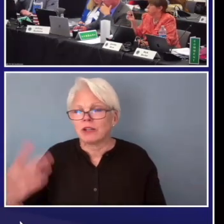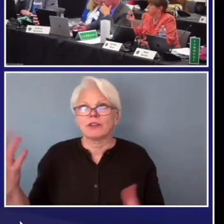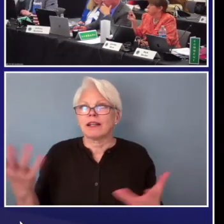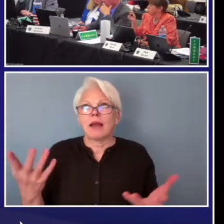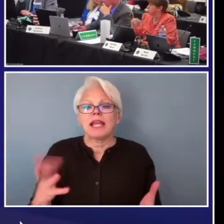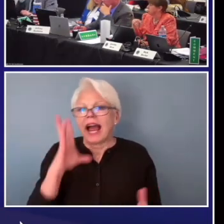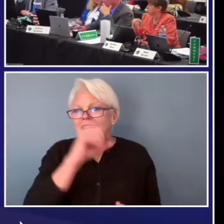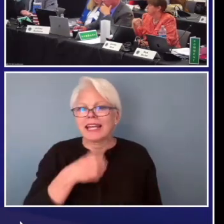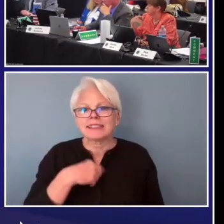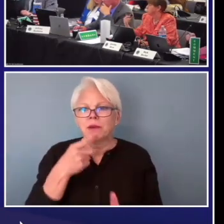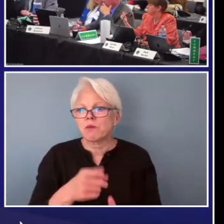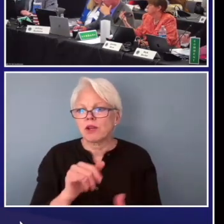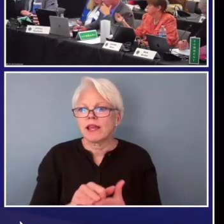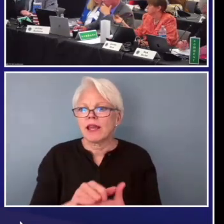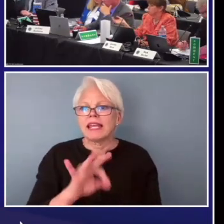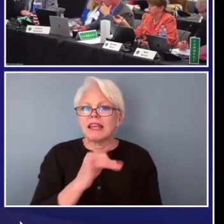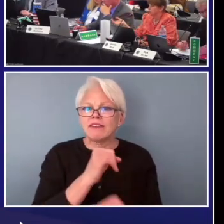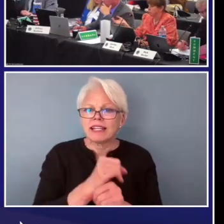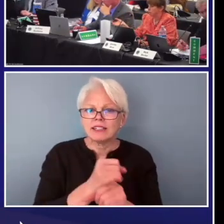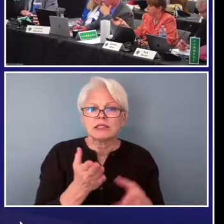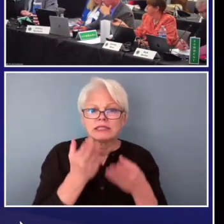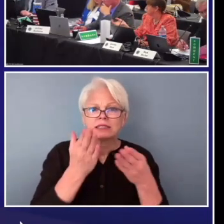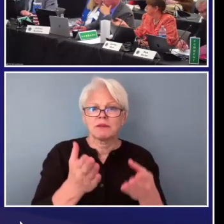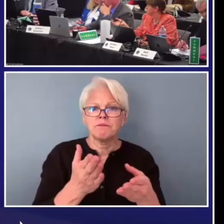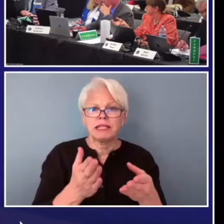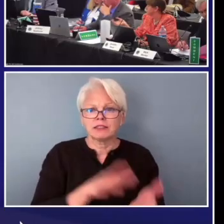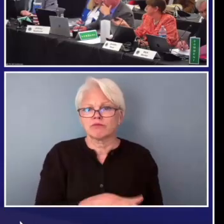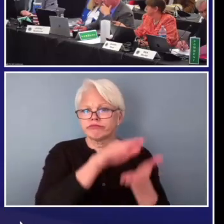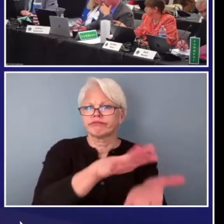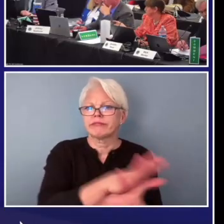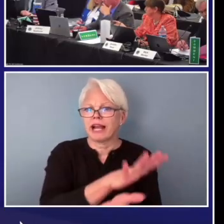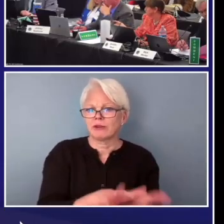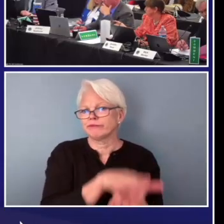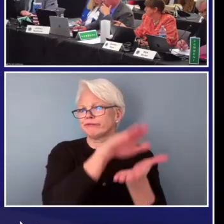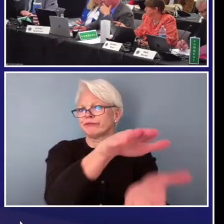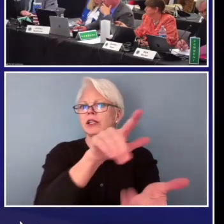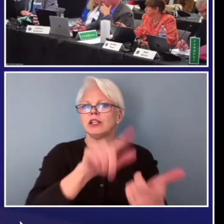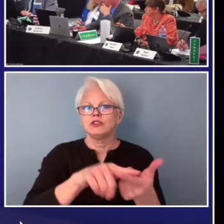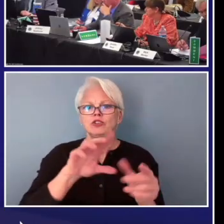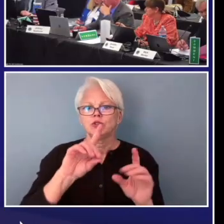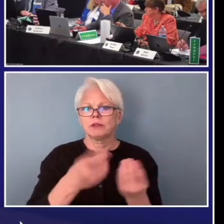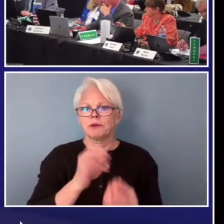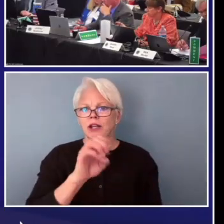the institution submits a bunch of documents to the department saying that it's changing, is